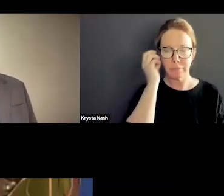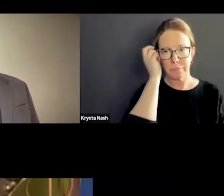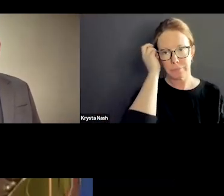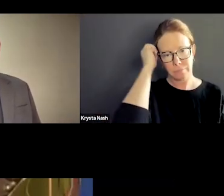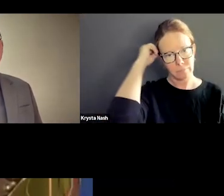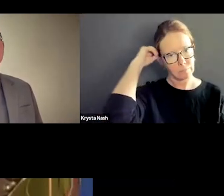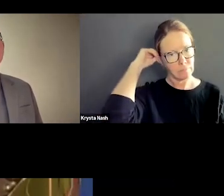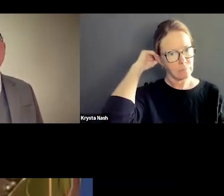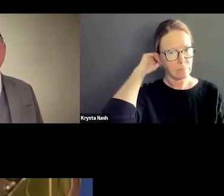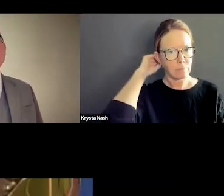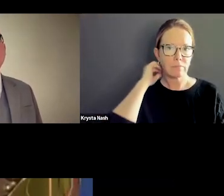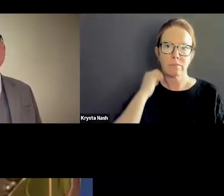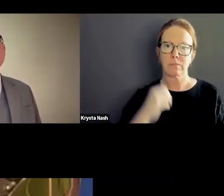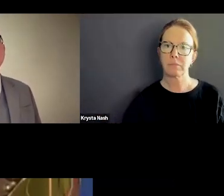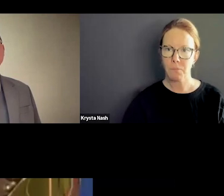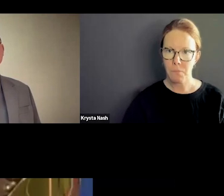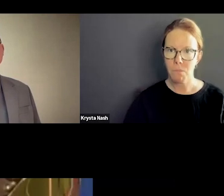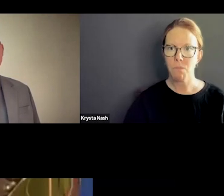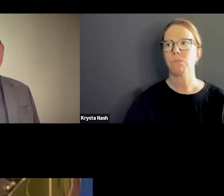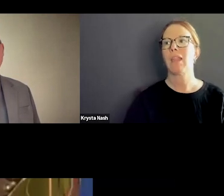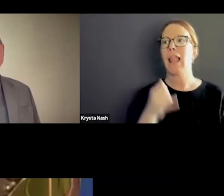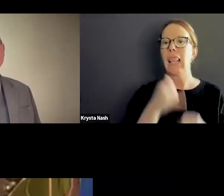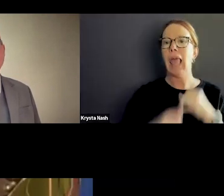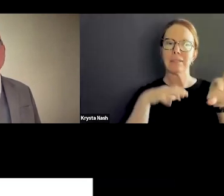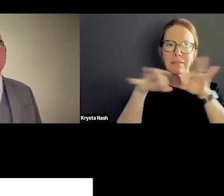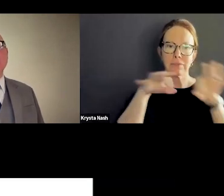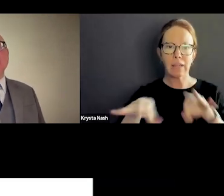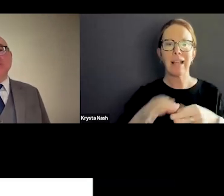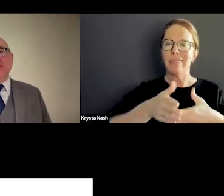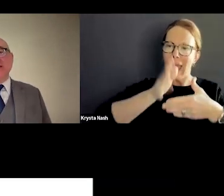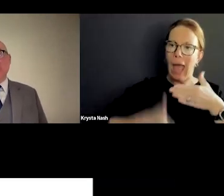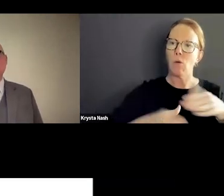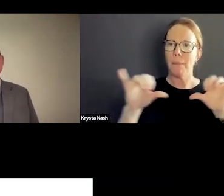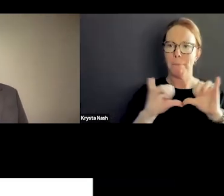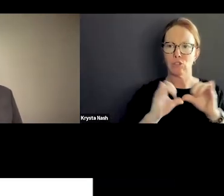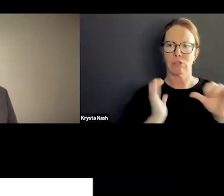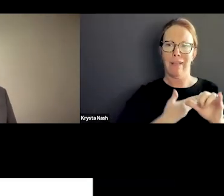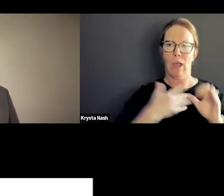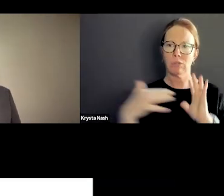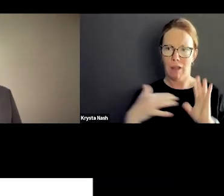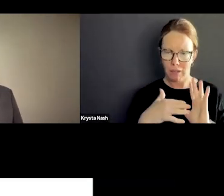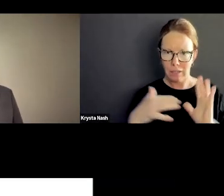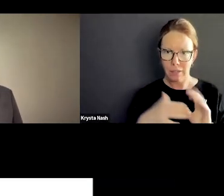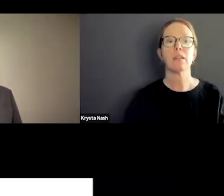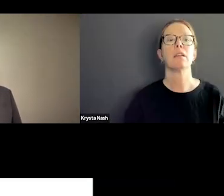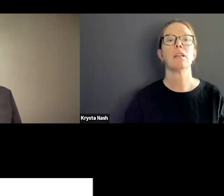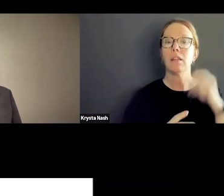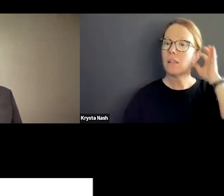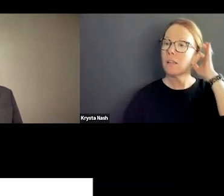Now, the last things I will, define for you is the outcome measures of our study that we're interested in, that I'm going to talk about. So we defined things such.